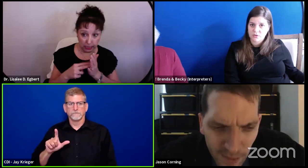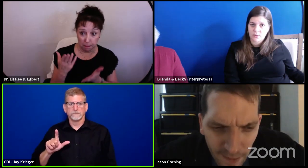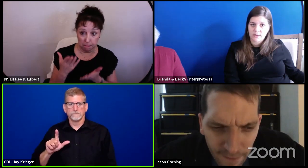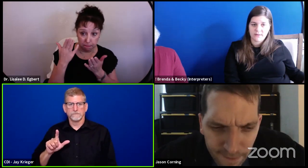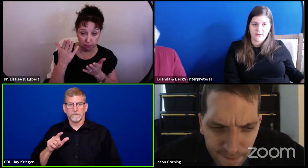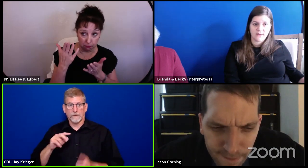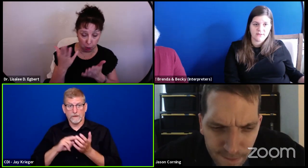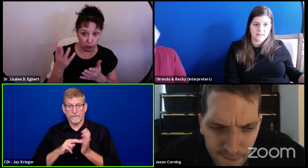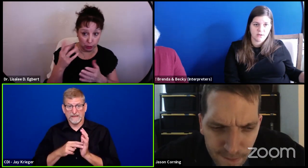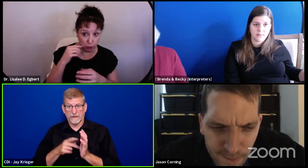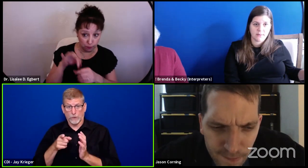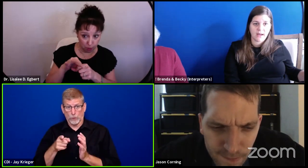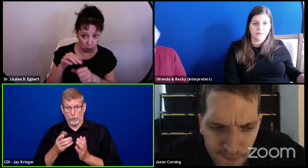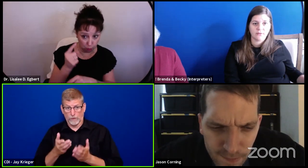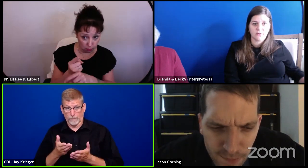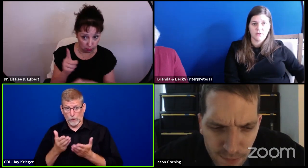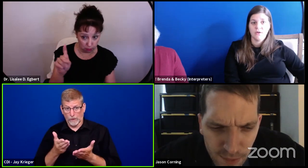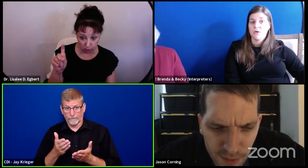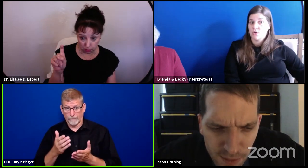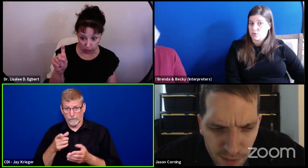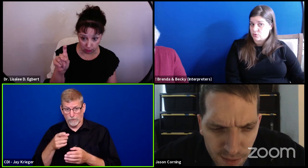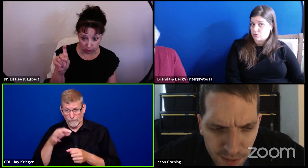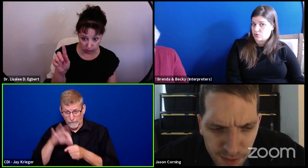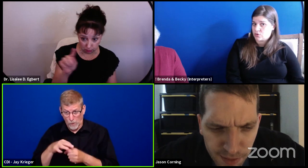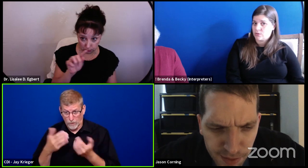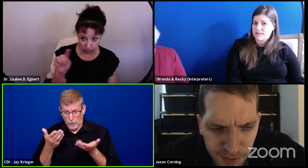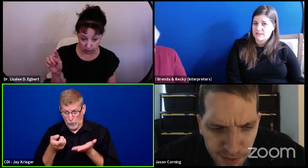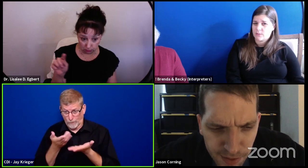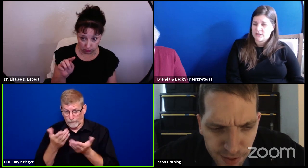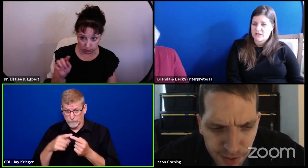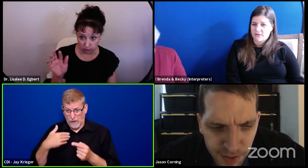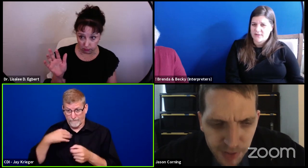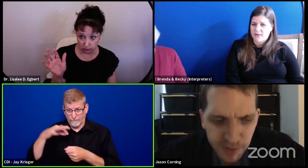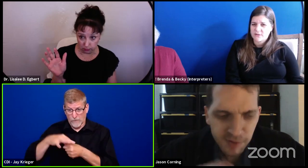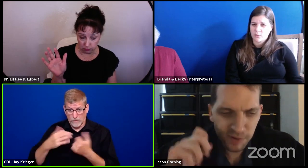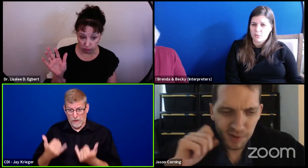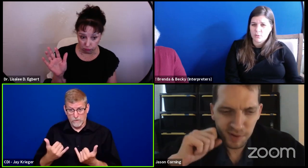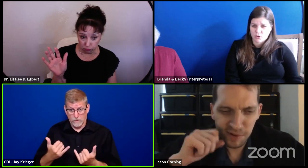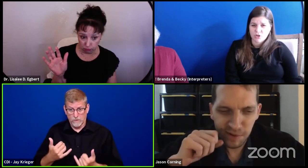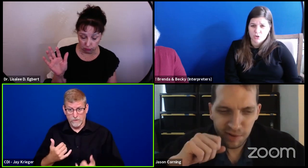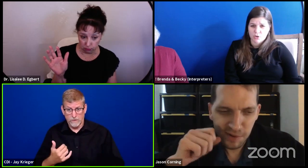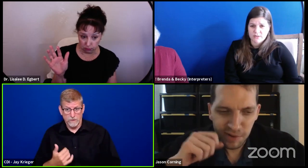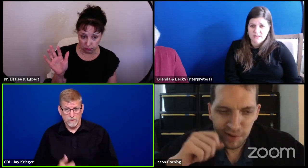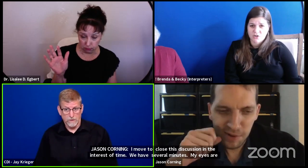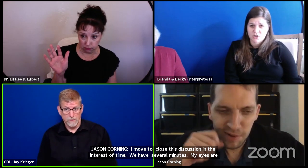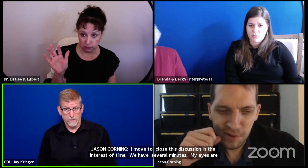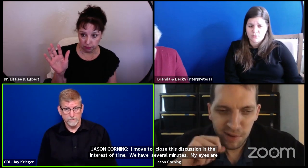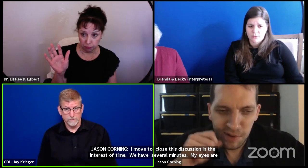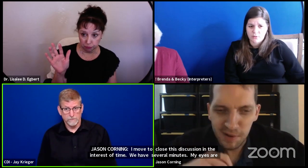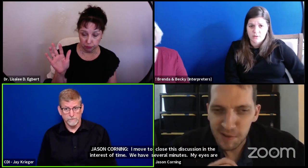There's quite a bit of eye fatigue on my behalf. That was a formal motion to close discussion and move to a vote on this